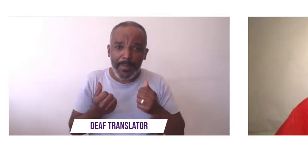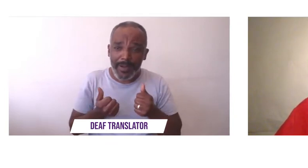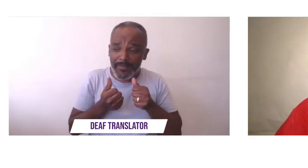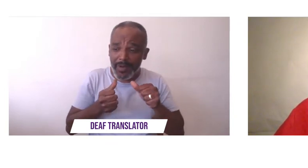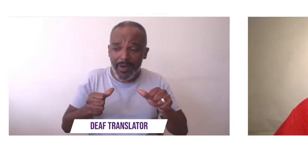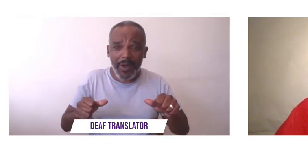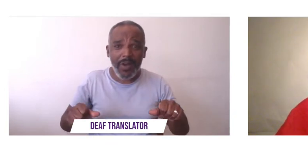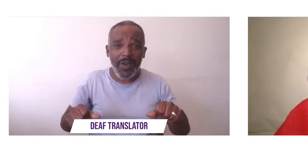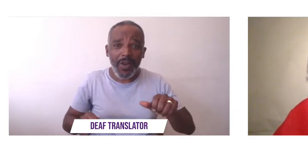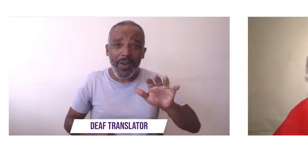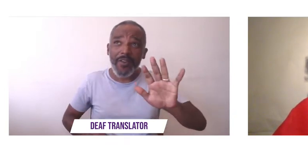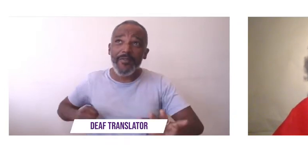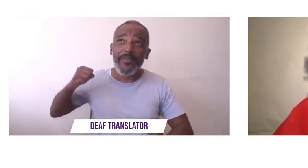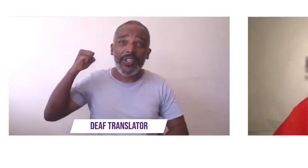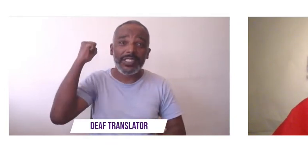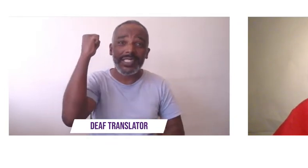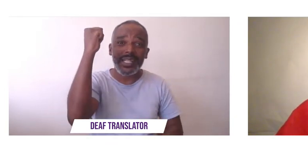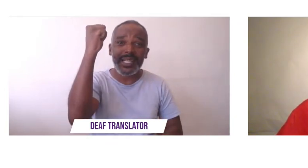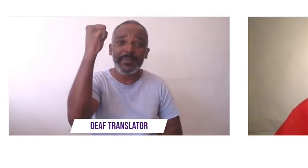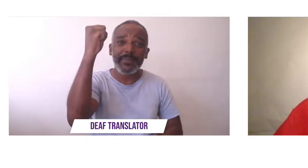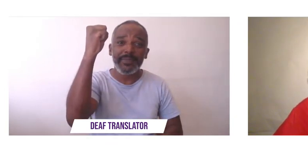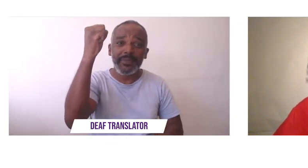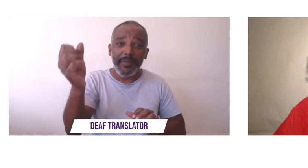is